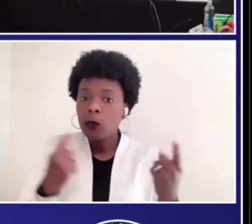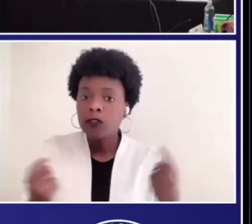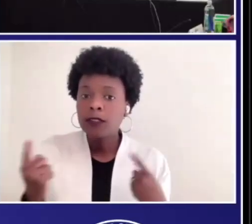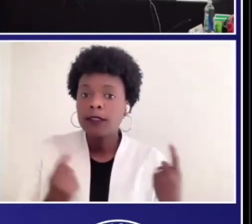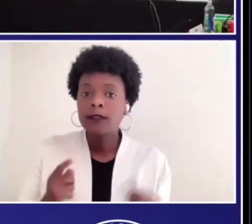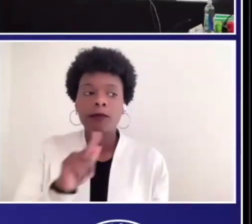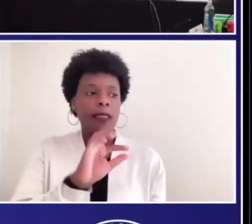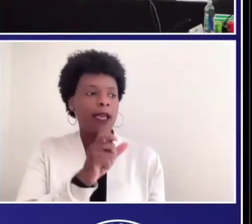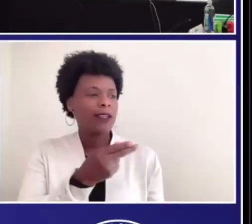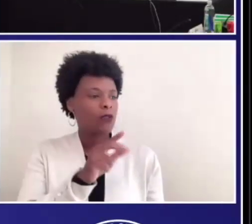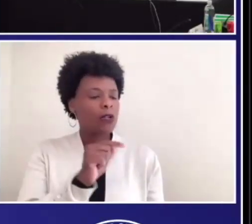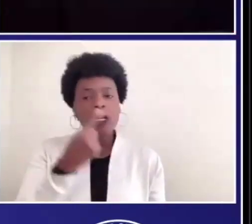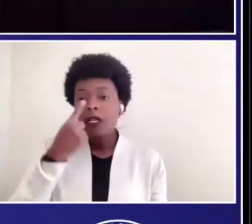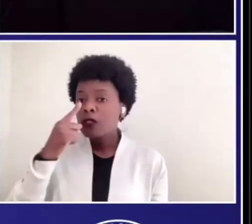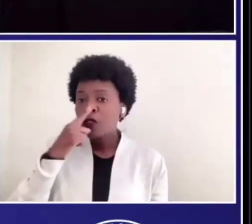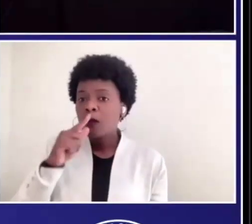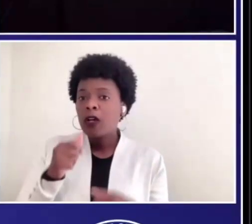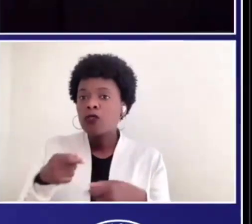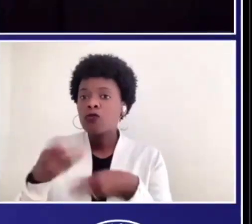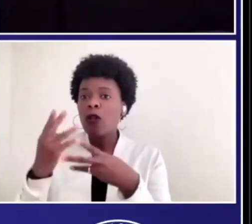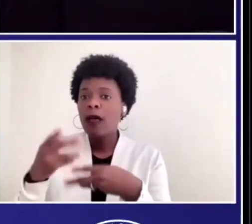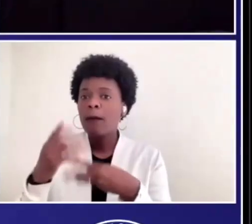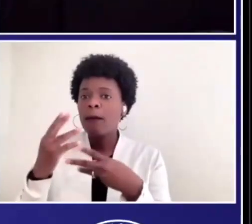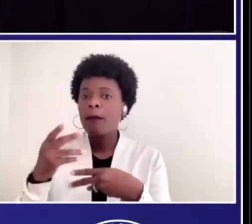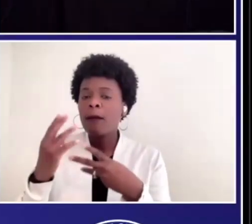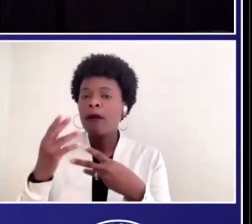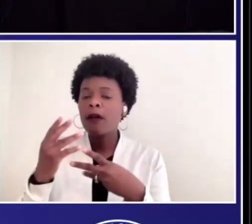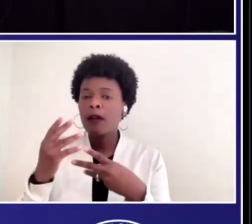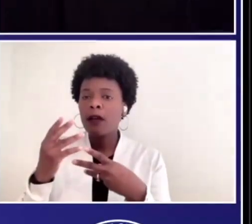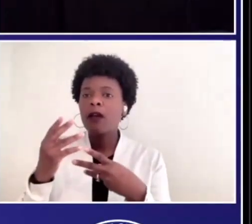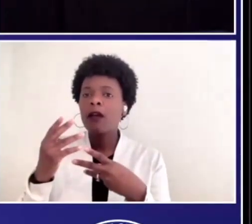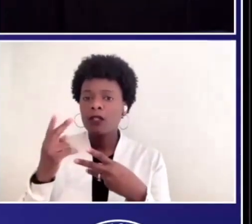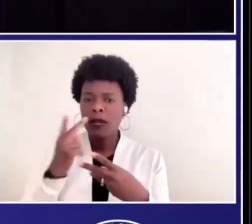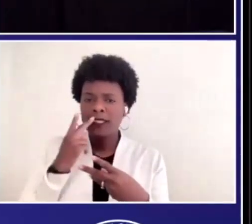Can you just scroll up so that I can see what M2 is referring to?